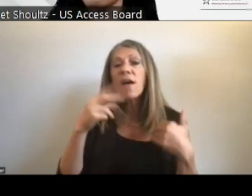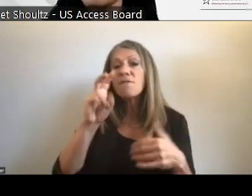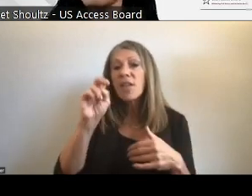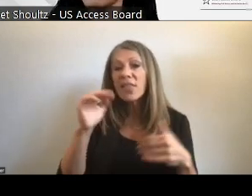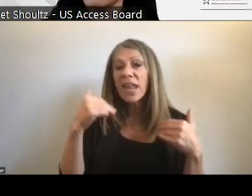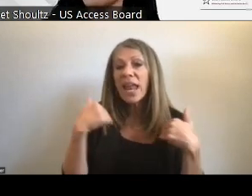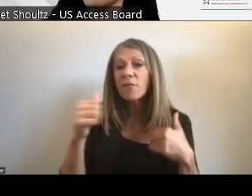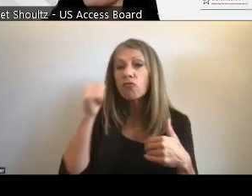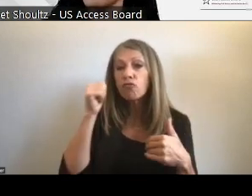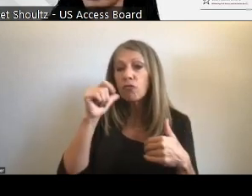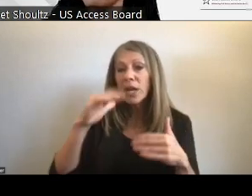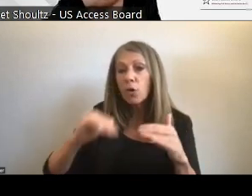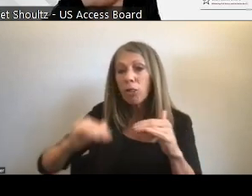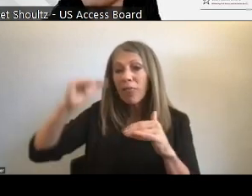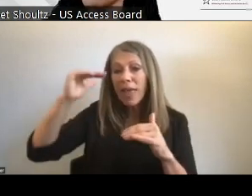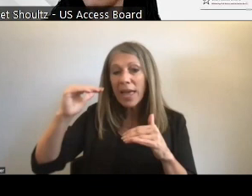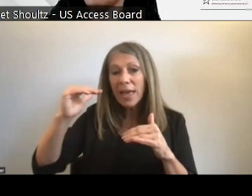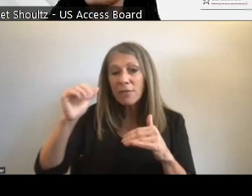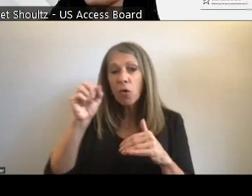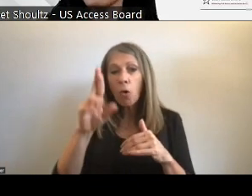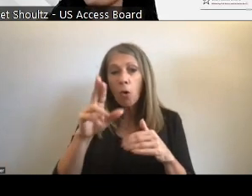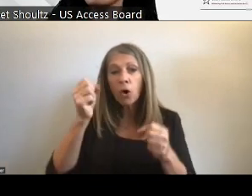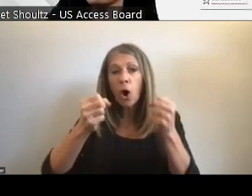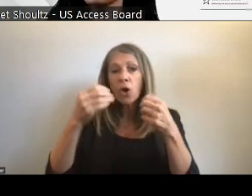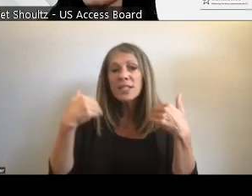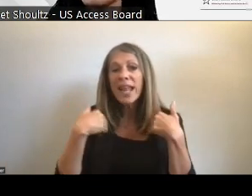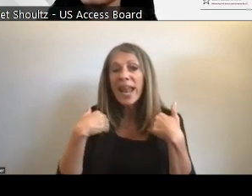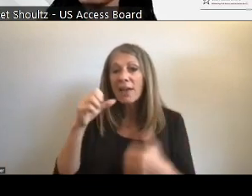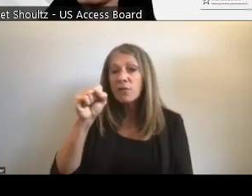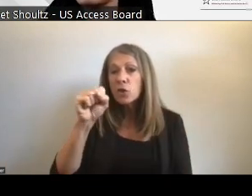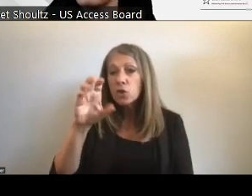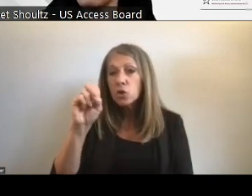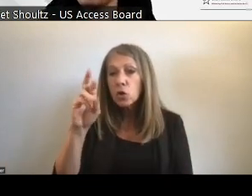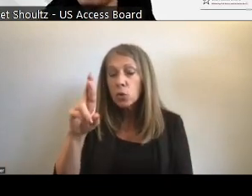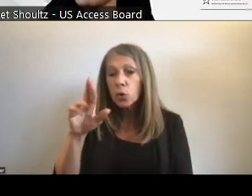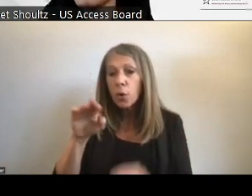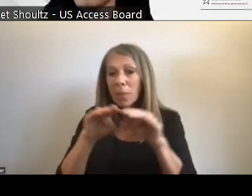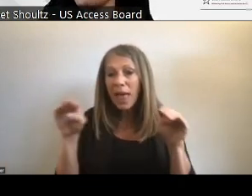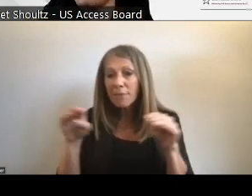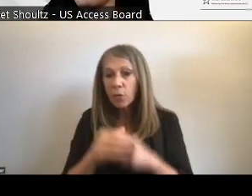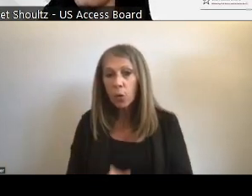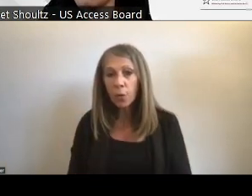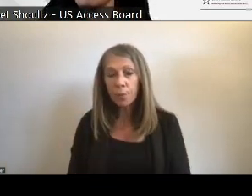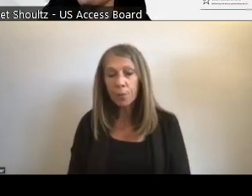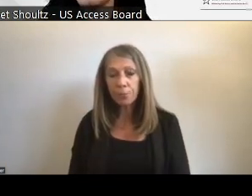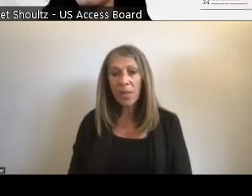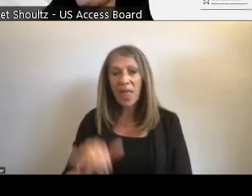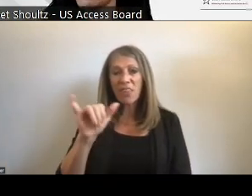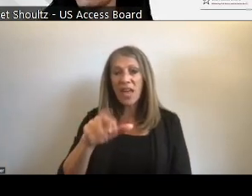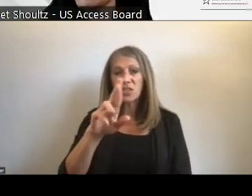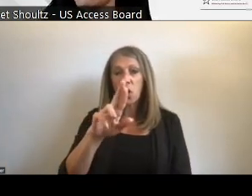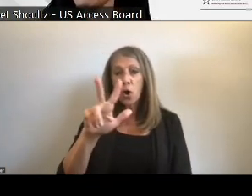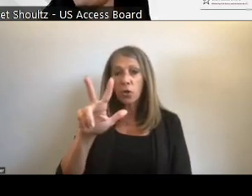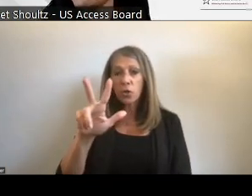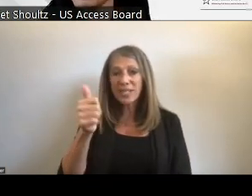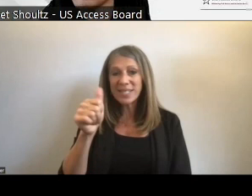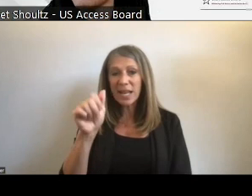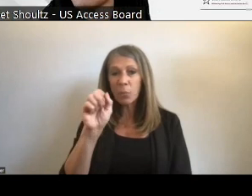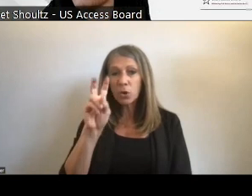and cars that have scooter platforms. So that's essentially the what is now R310.2.4 Clearance